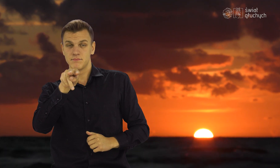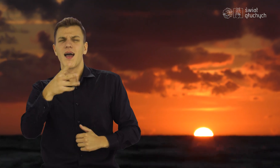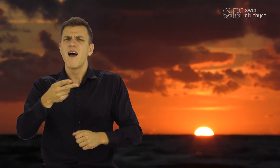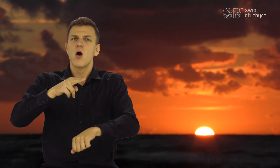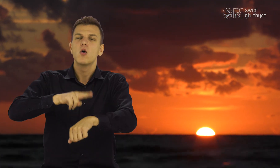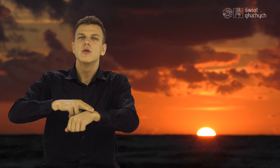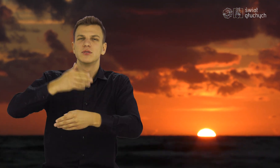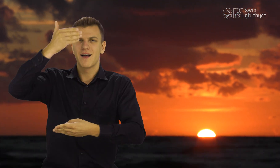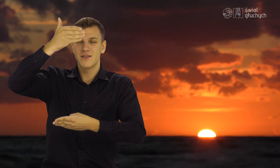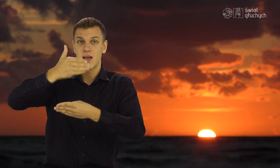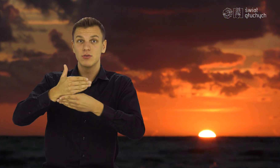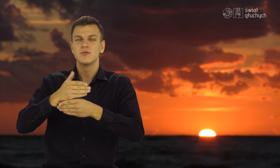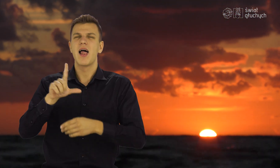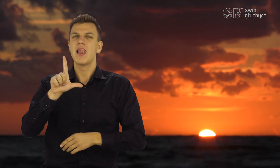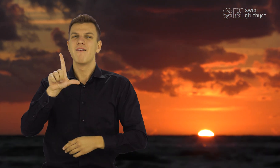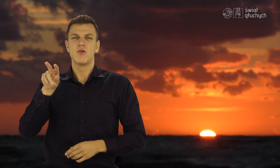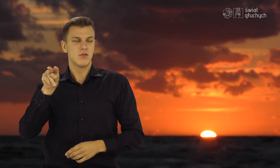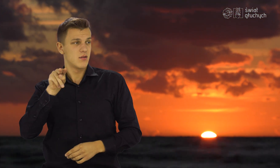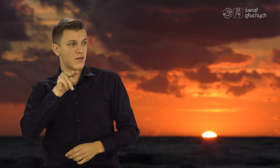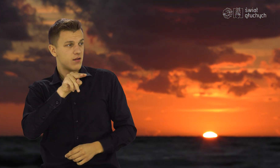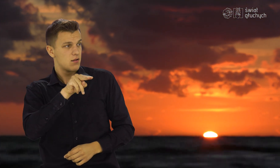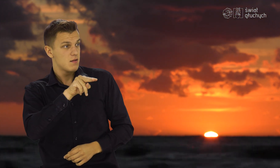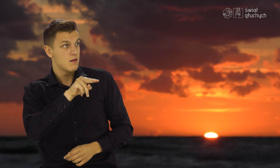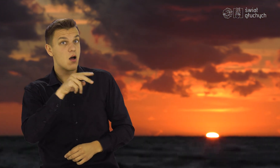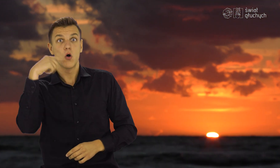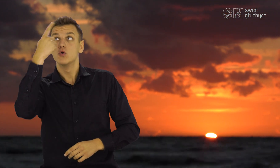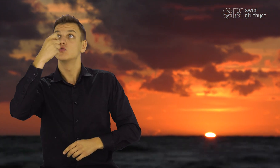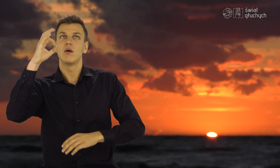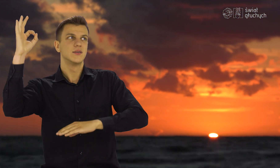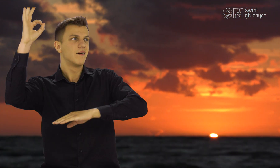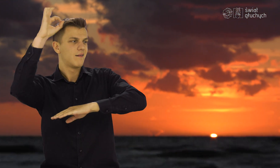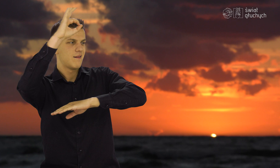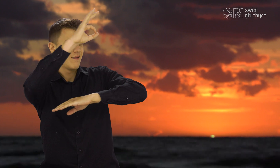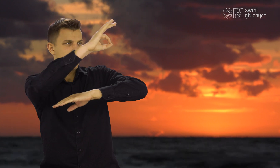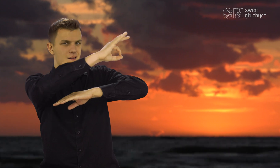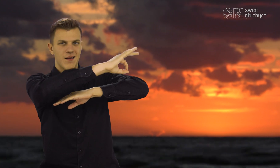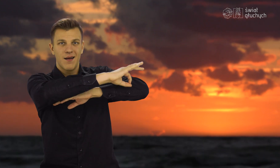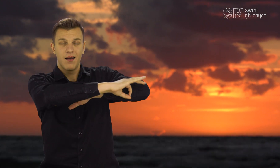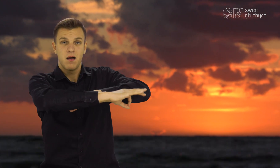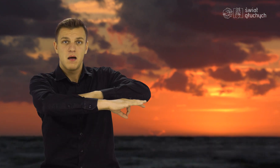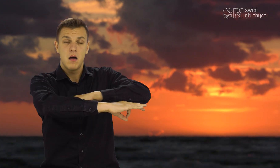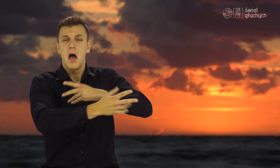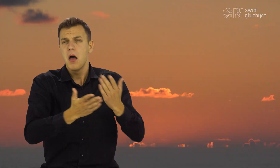As you look a little to the left, that's where in the evening you will see the sunset.